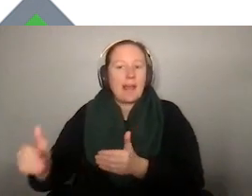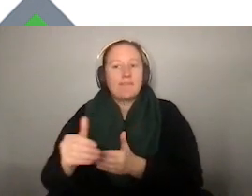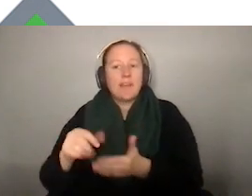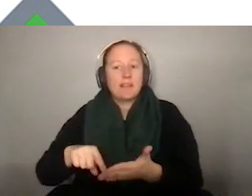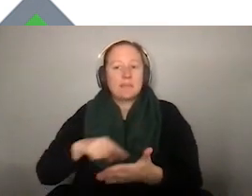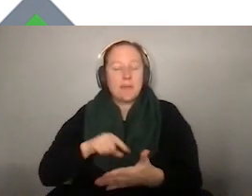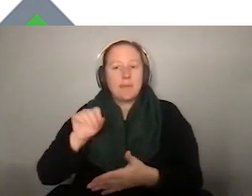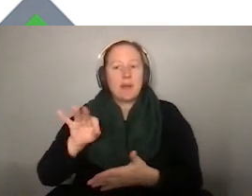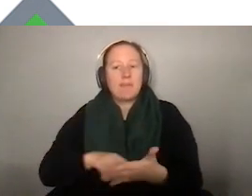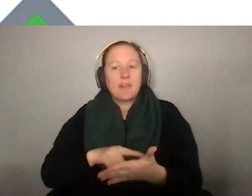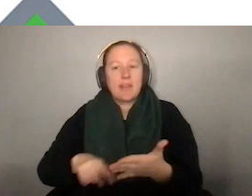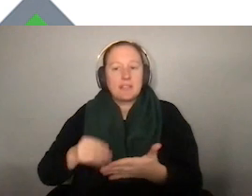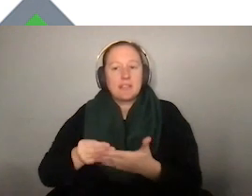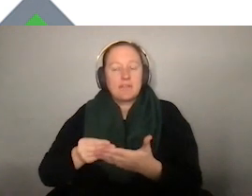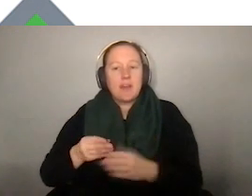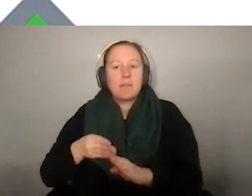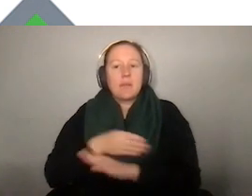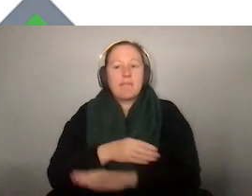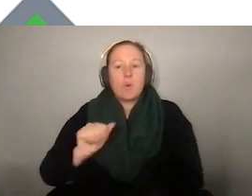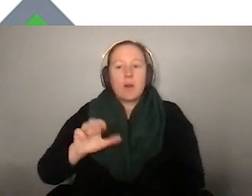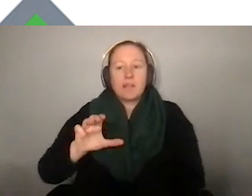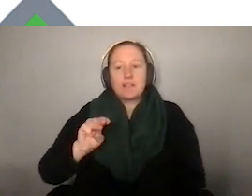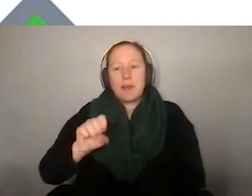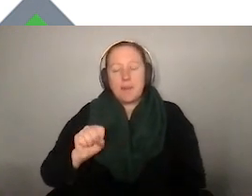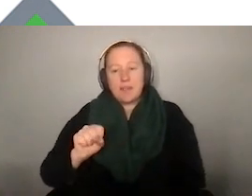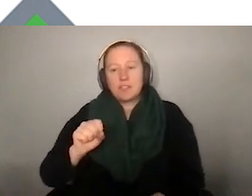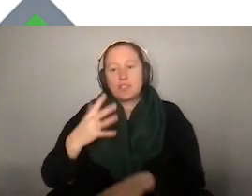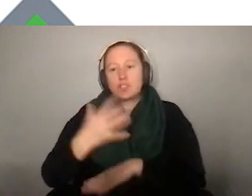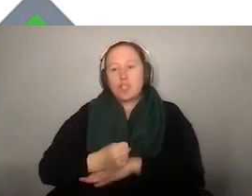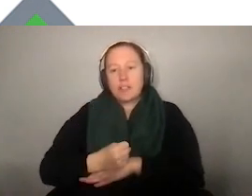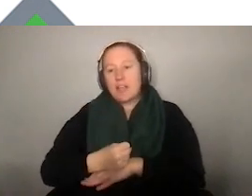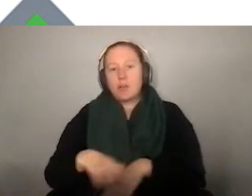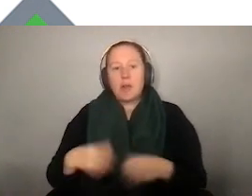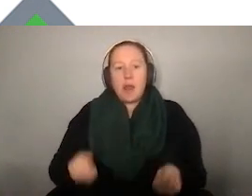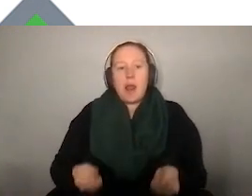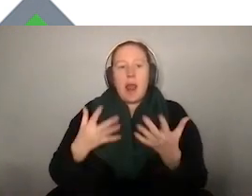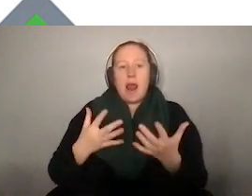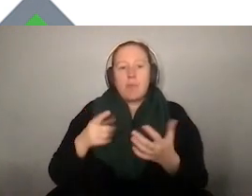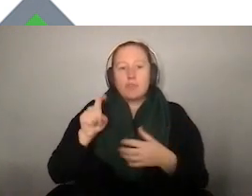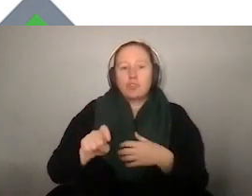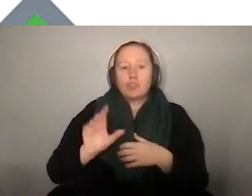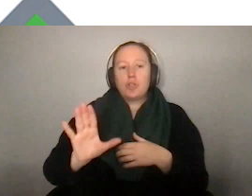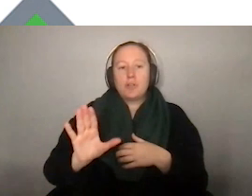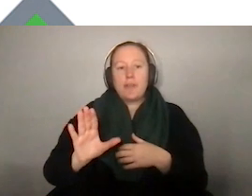prior to the ACMS shutdown period. How much should their advance payment be for?